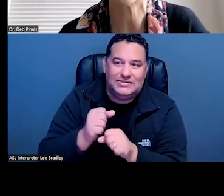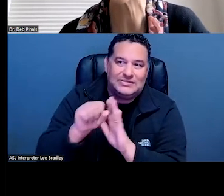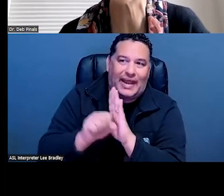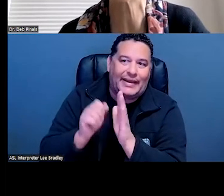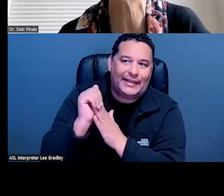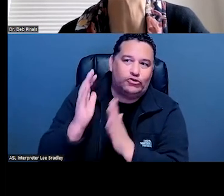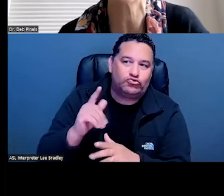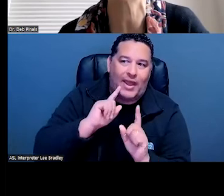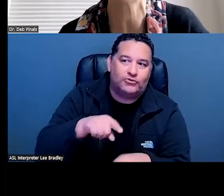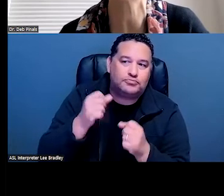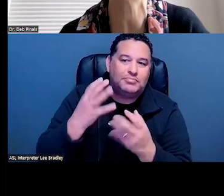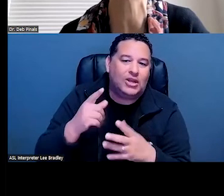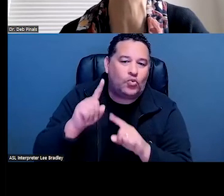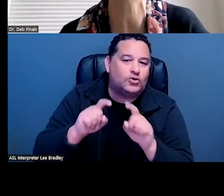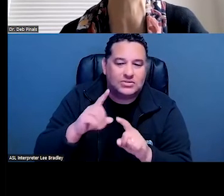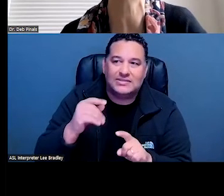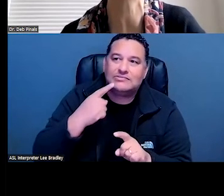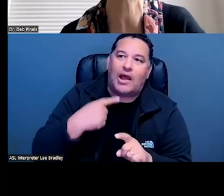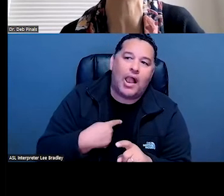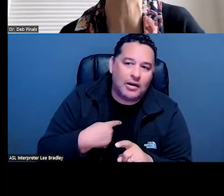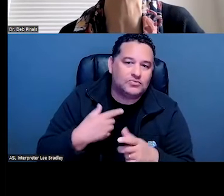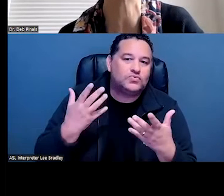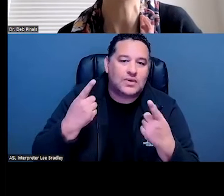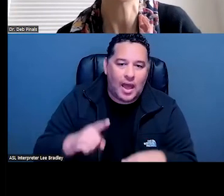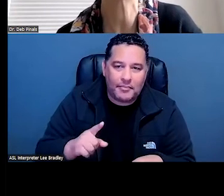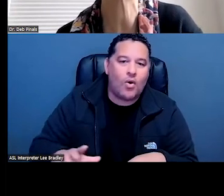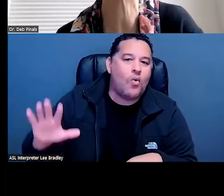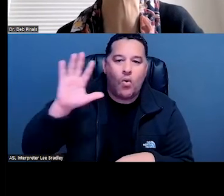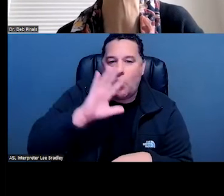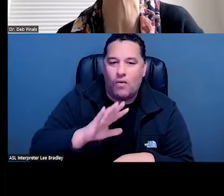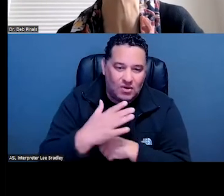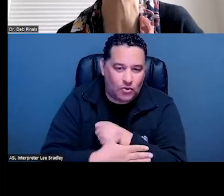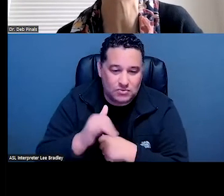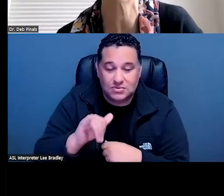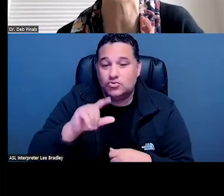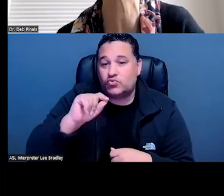. LOOKING AT STATE PROFILE REPORTS WHICH ARE WAYS TO GET STATE LEADERS TO ANSWER, MANY QUESTIONS. AND THEN TELL THE